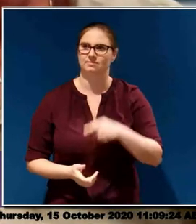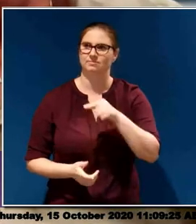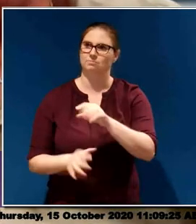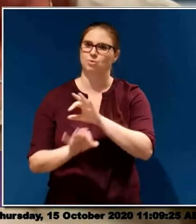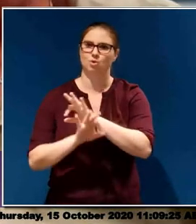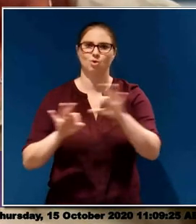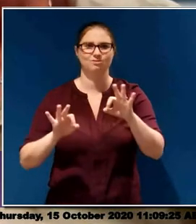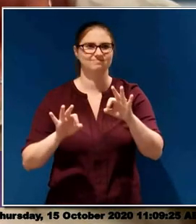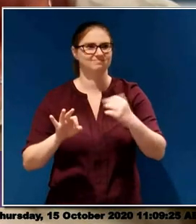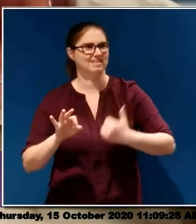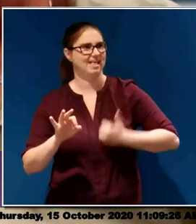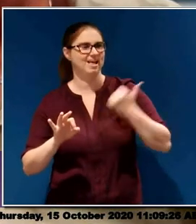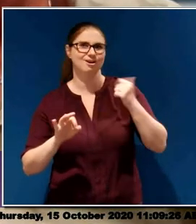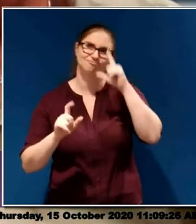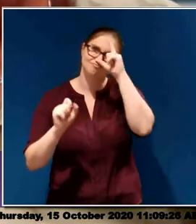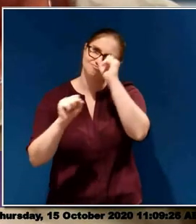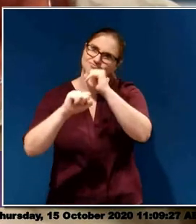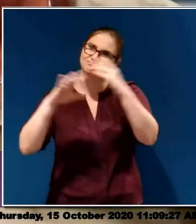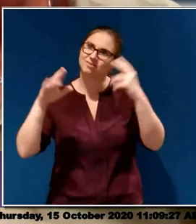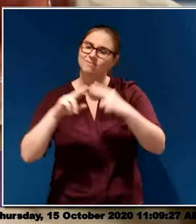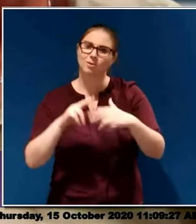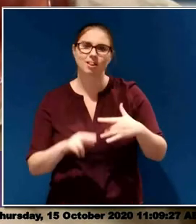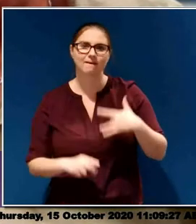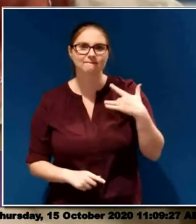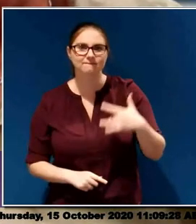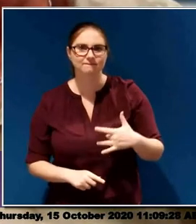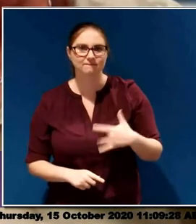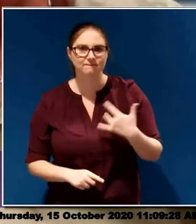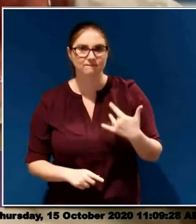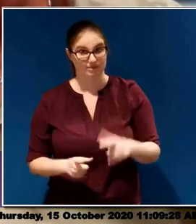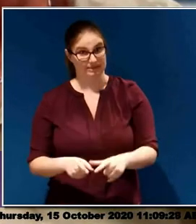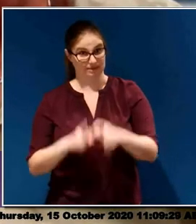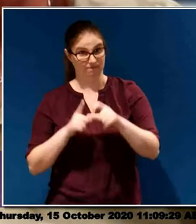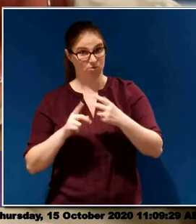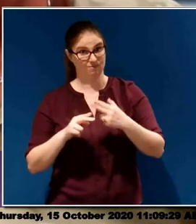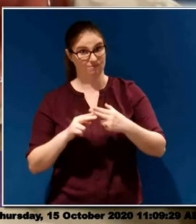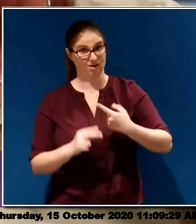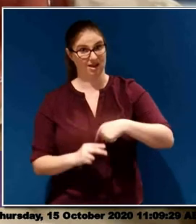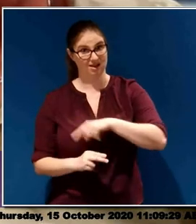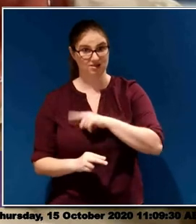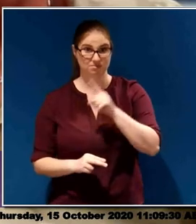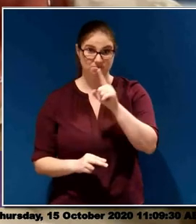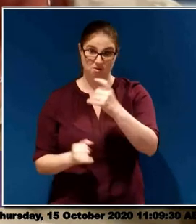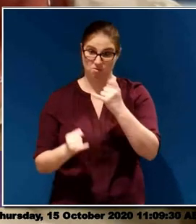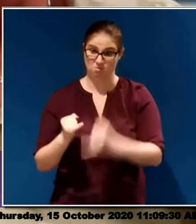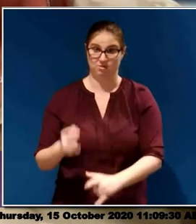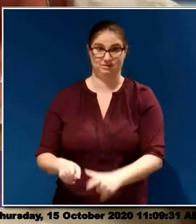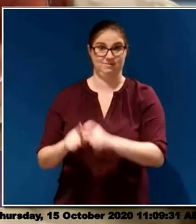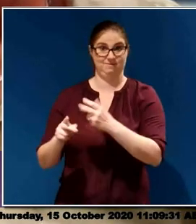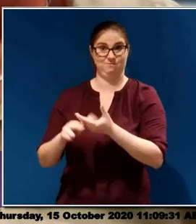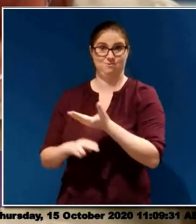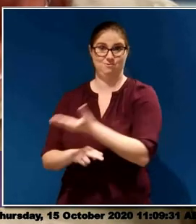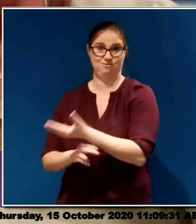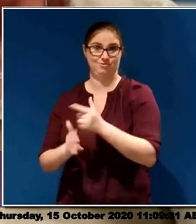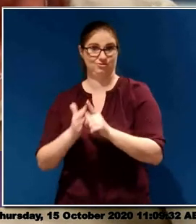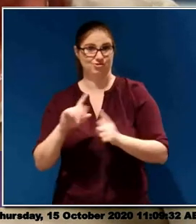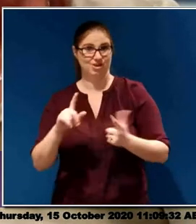And it might be hard for us but it's hard for Jack, and that's all we ever had to think about, what’s going through in his head.